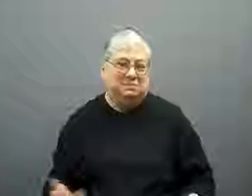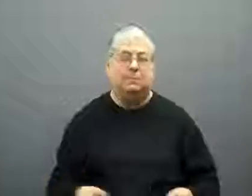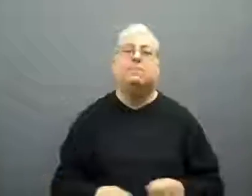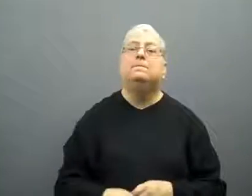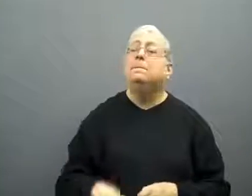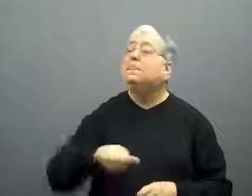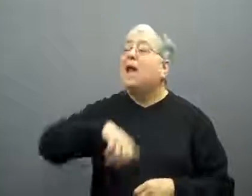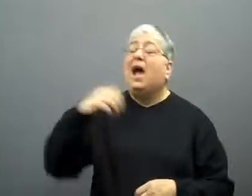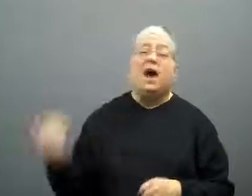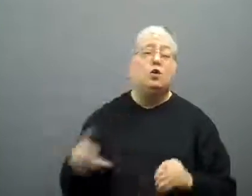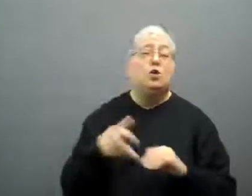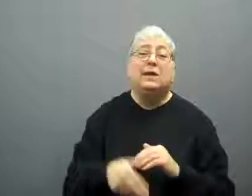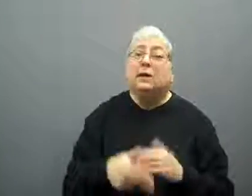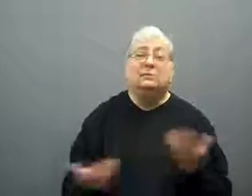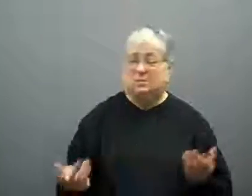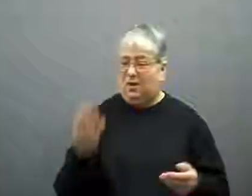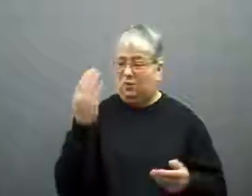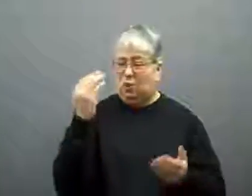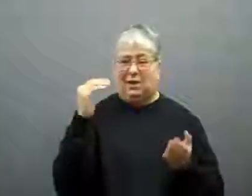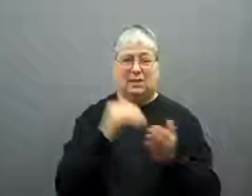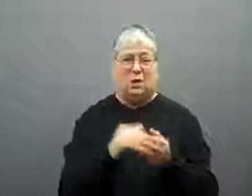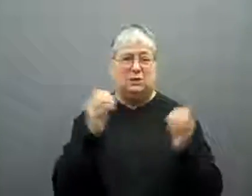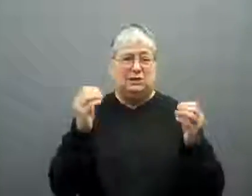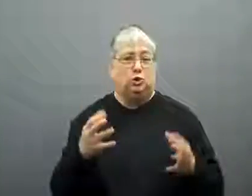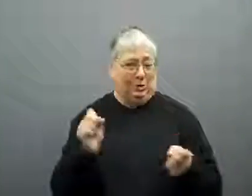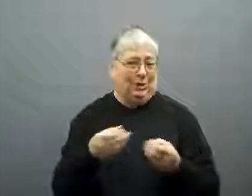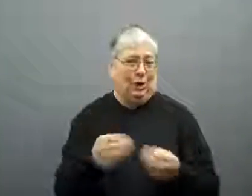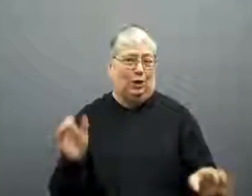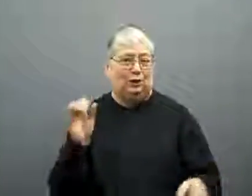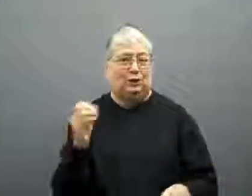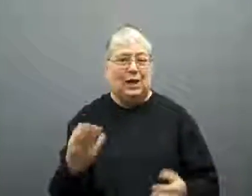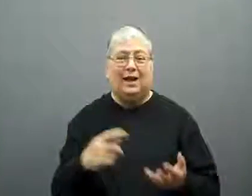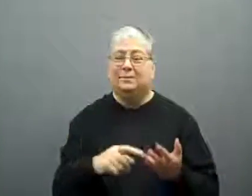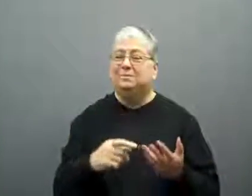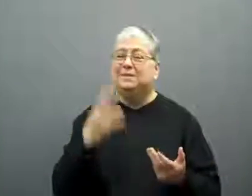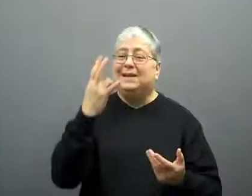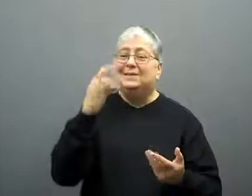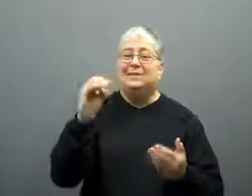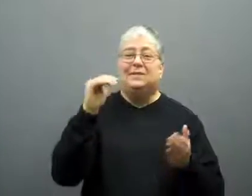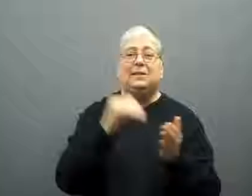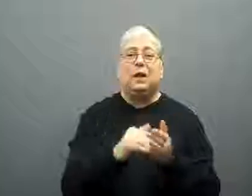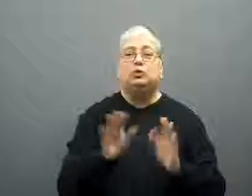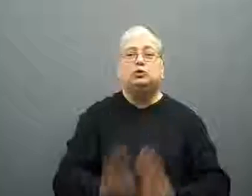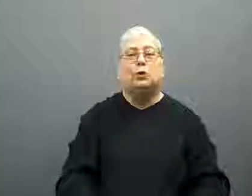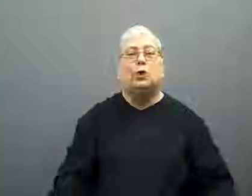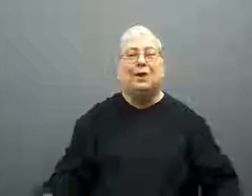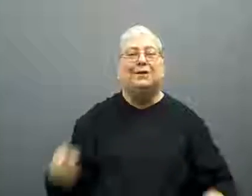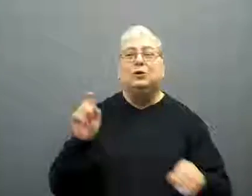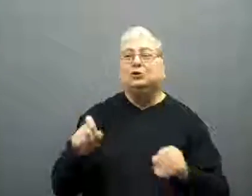In other cuts, 14,000 teachers could lose their jobs,